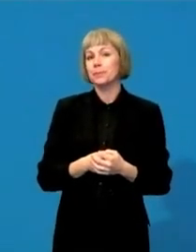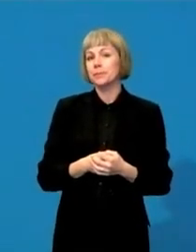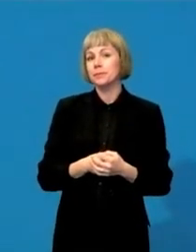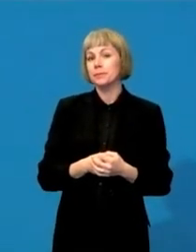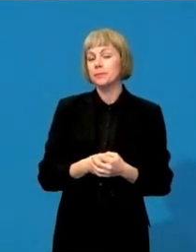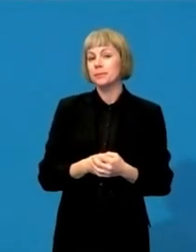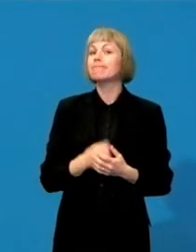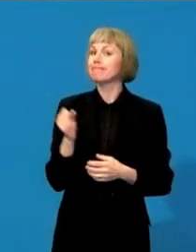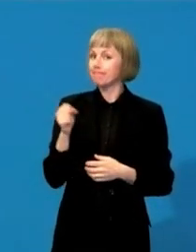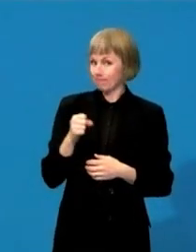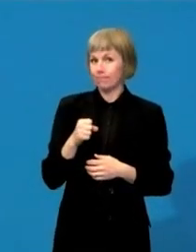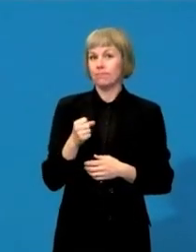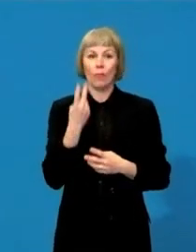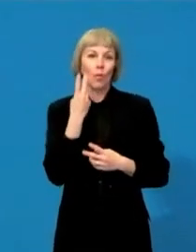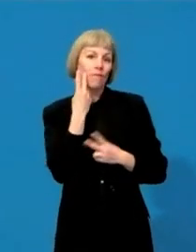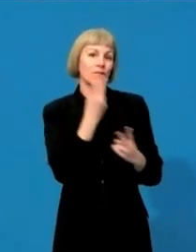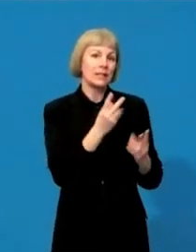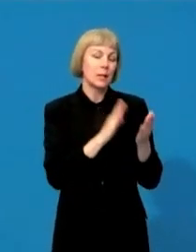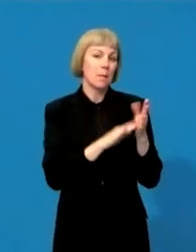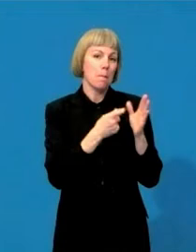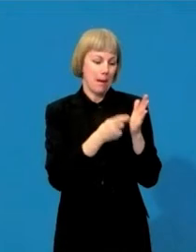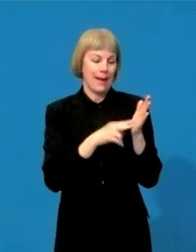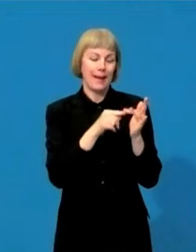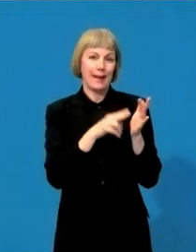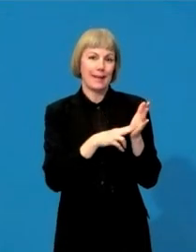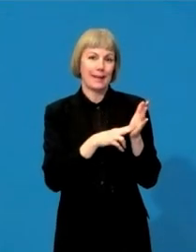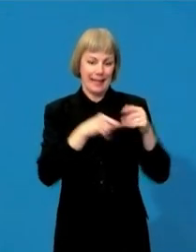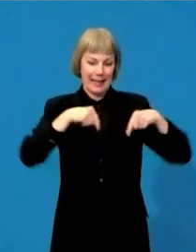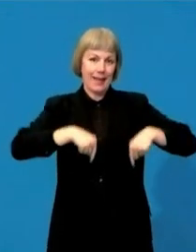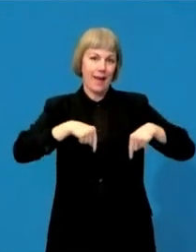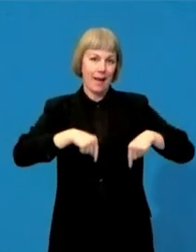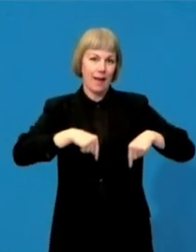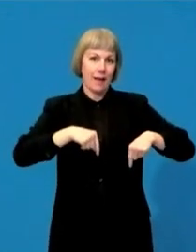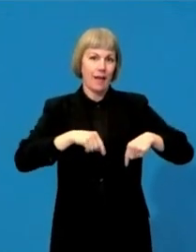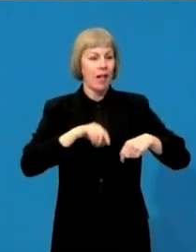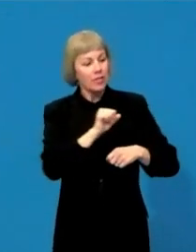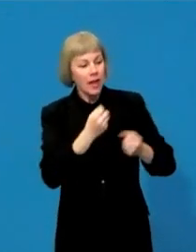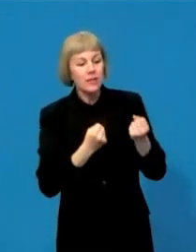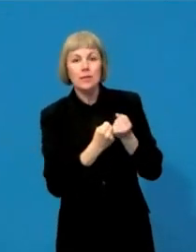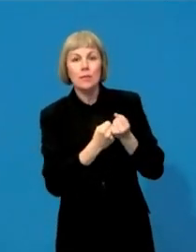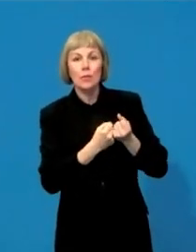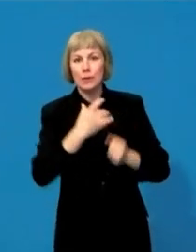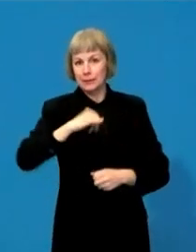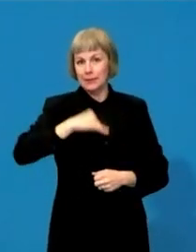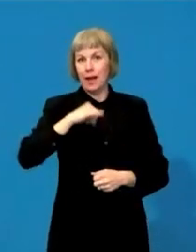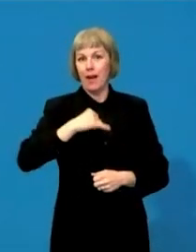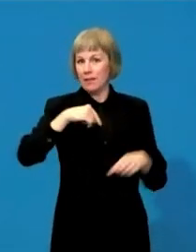I see Marnin here for the support workers that they have on the ground.